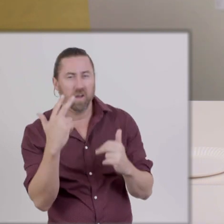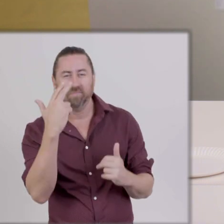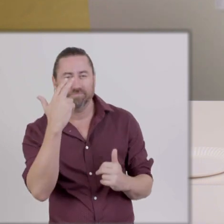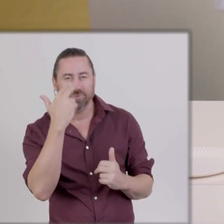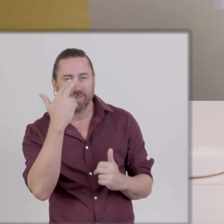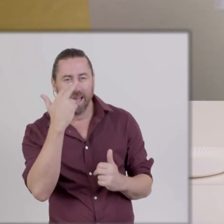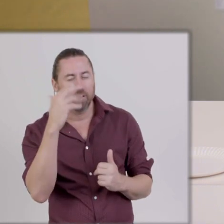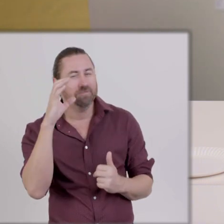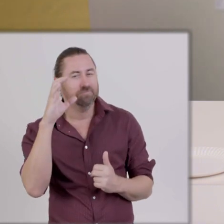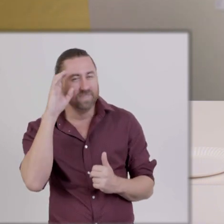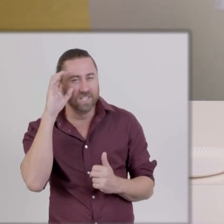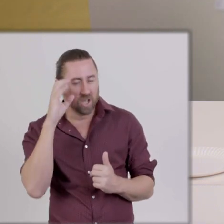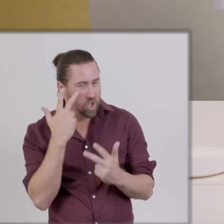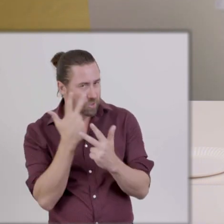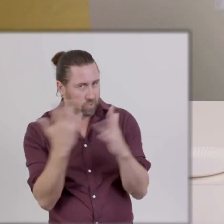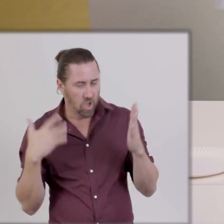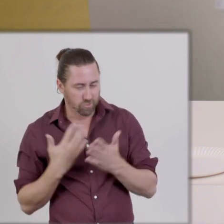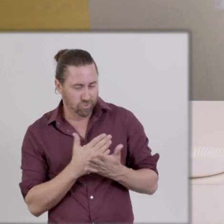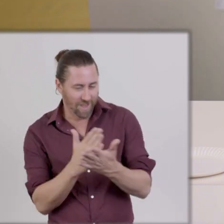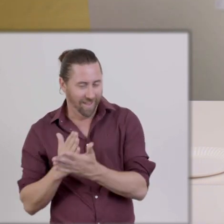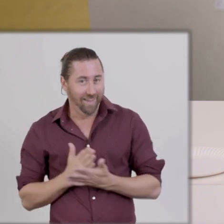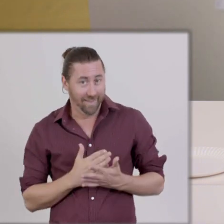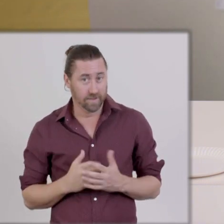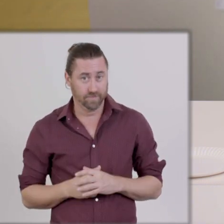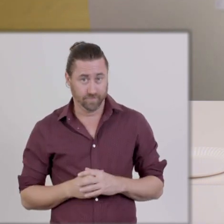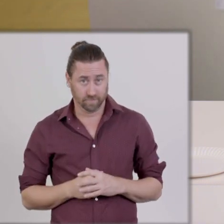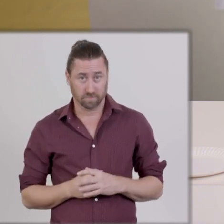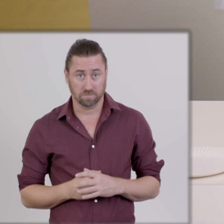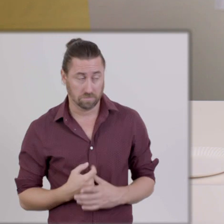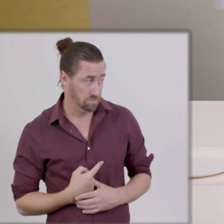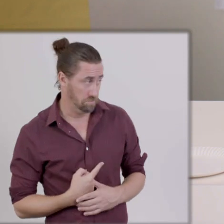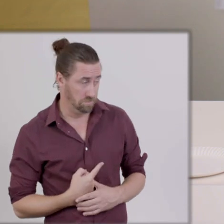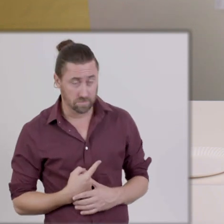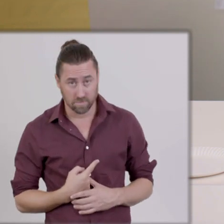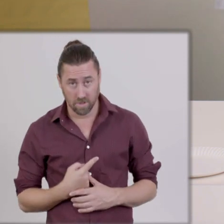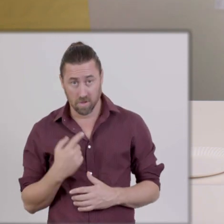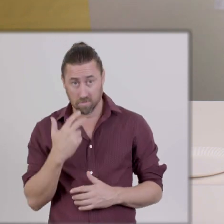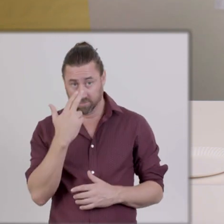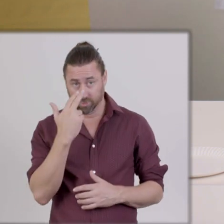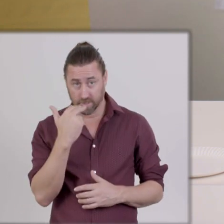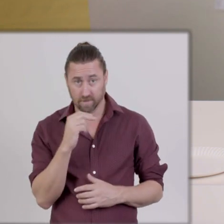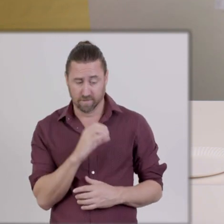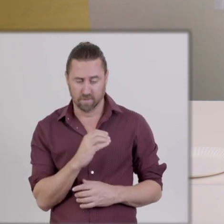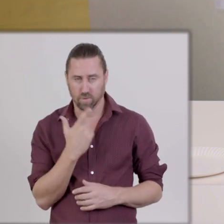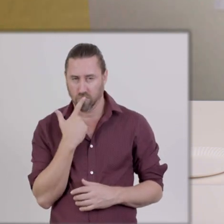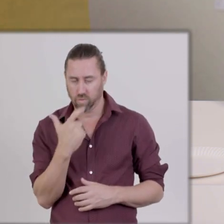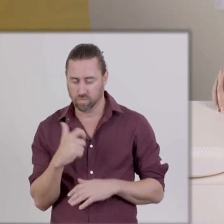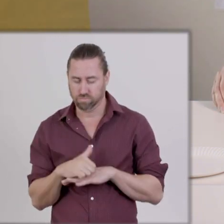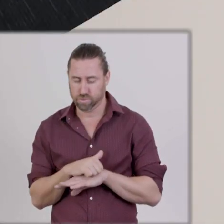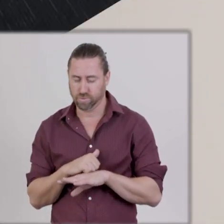to represent what we are sharing. I have some images of some yummy biscuits.